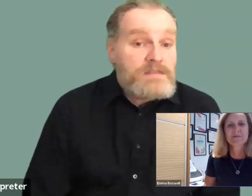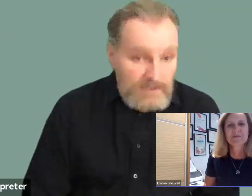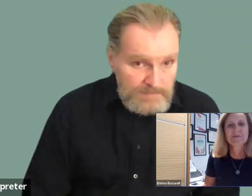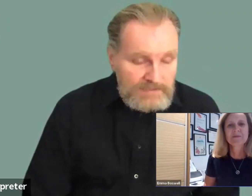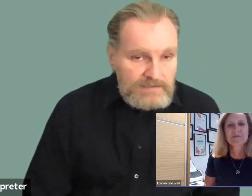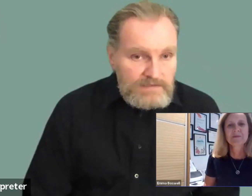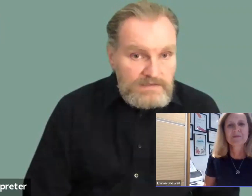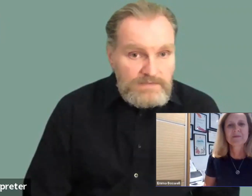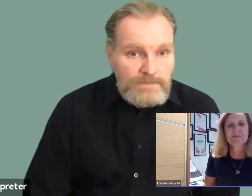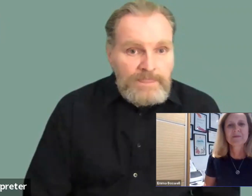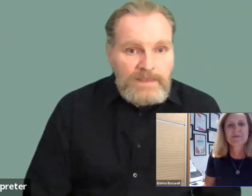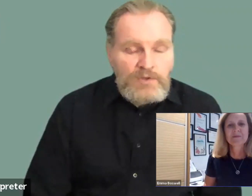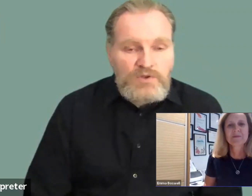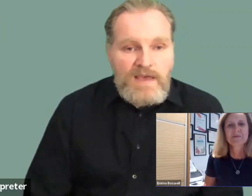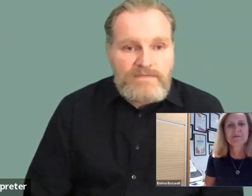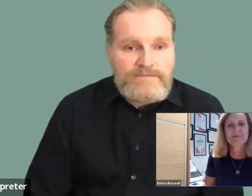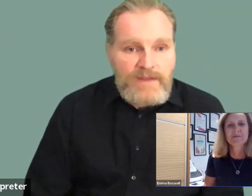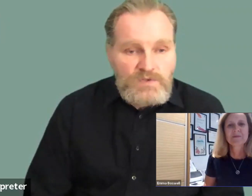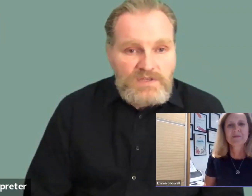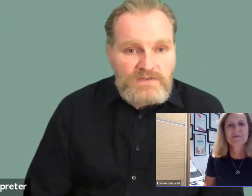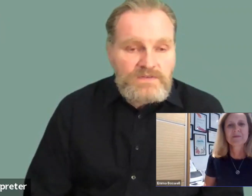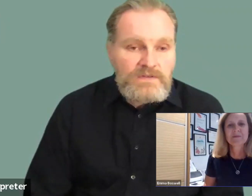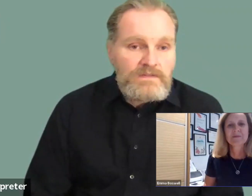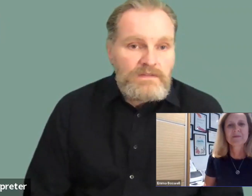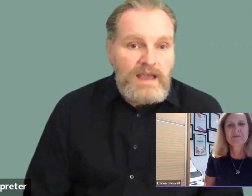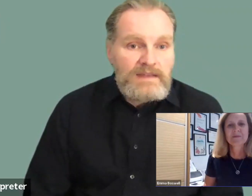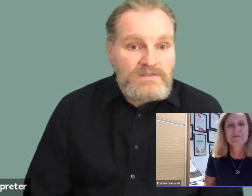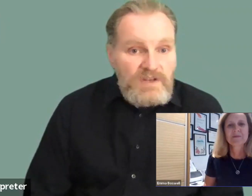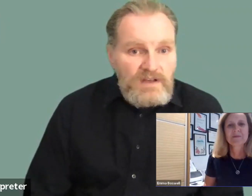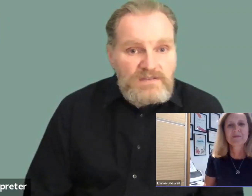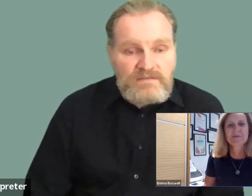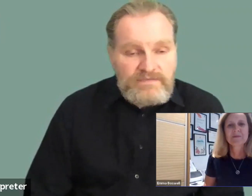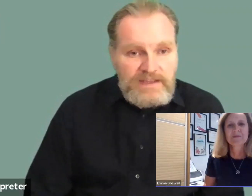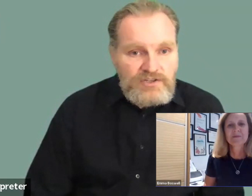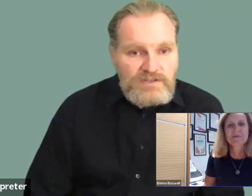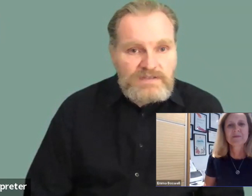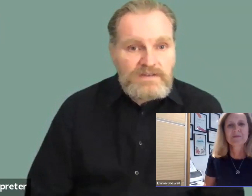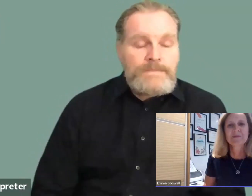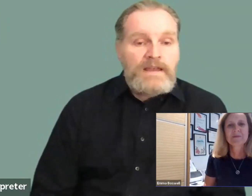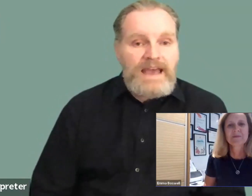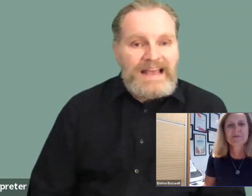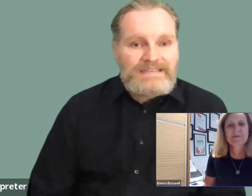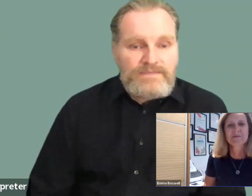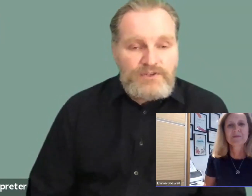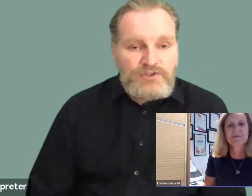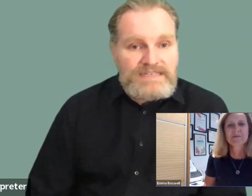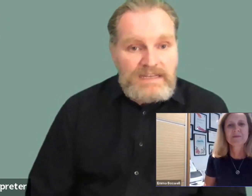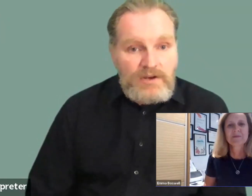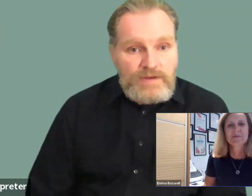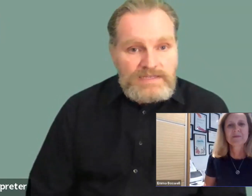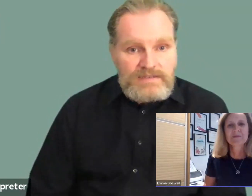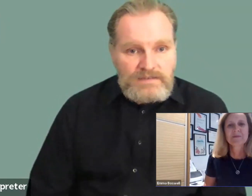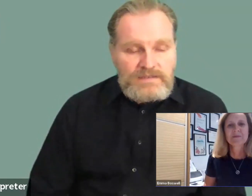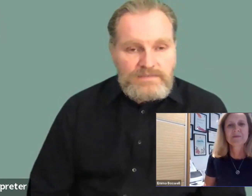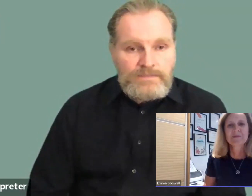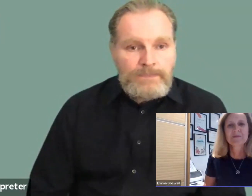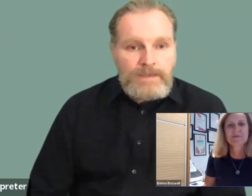night blindness. They'll also have floaters and stars and flashes, and as the vision decreases,